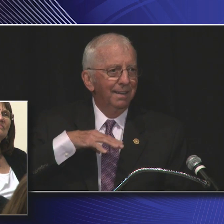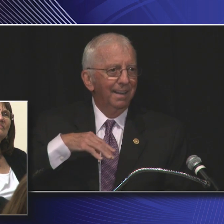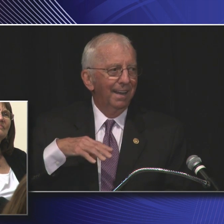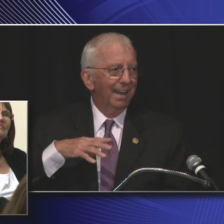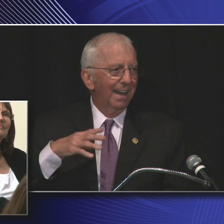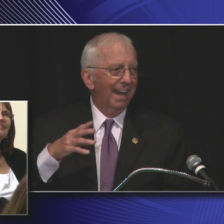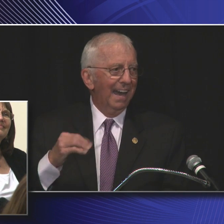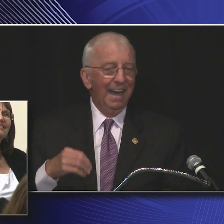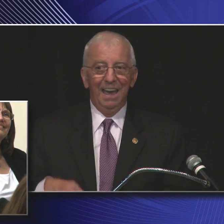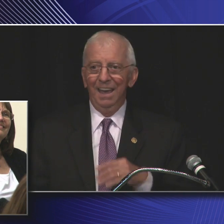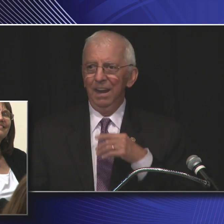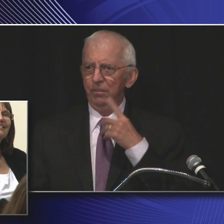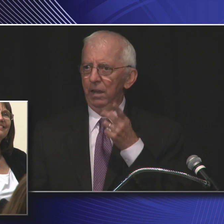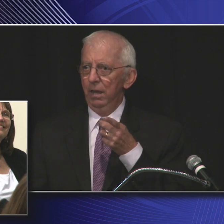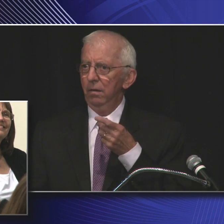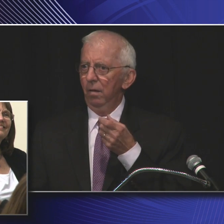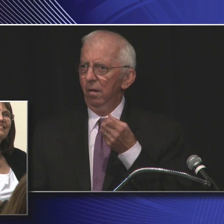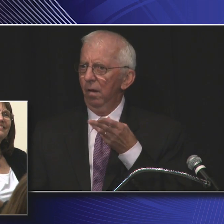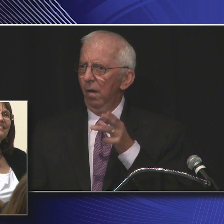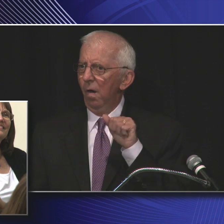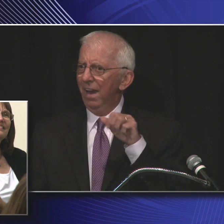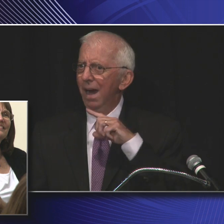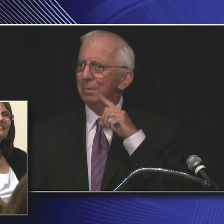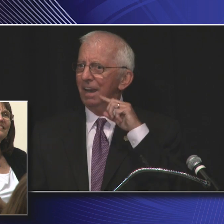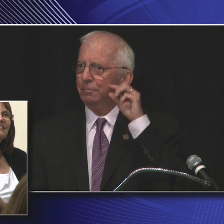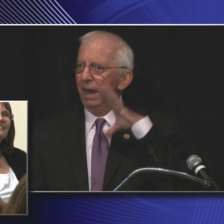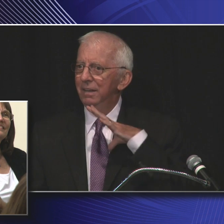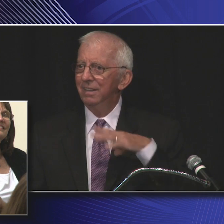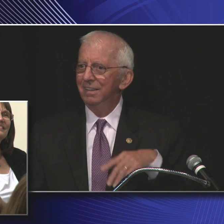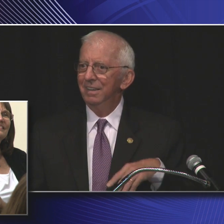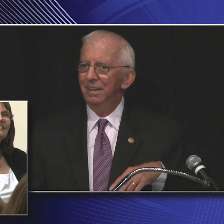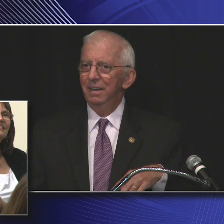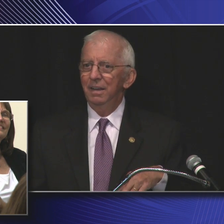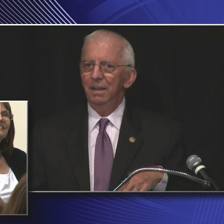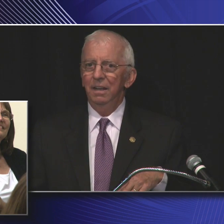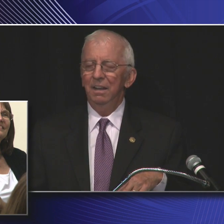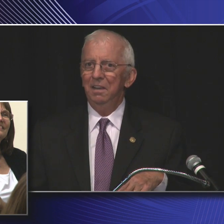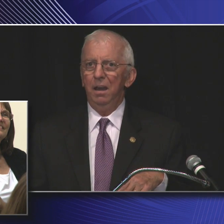And I said "Oh yeah I'm a deaf man."